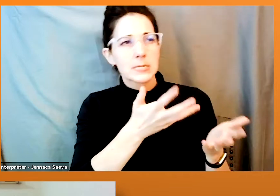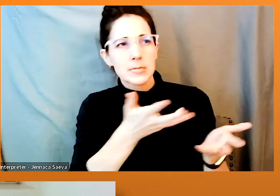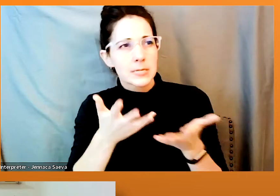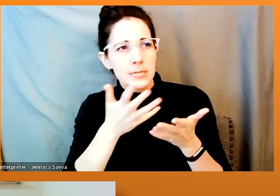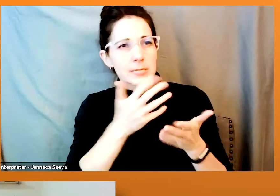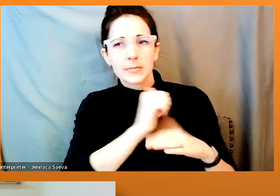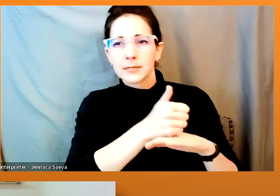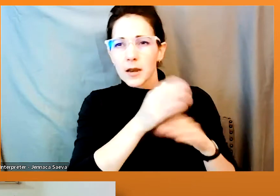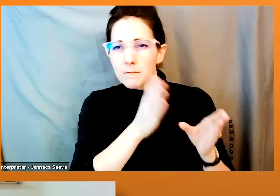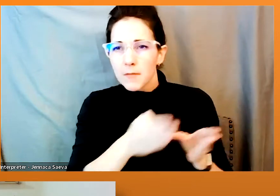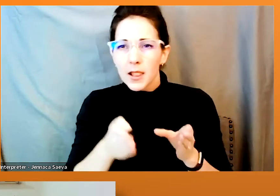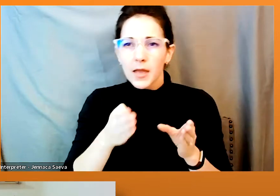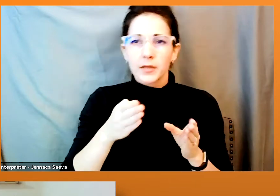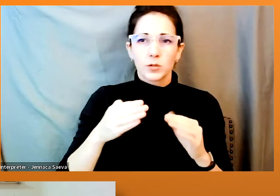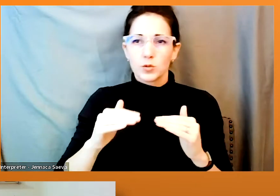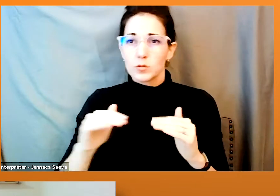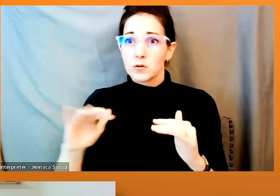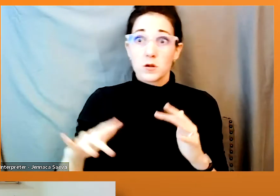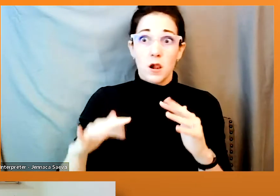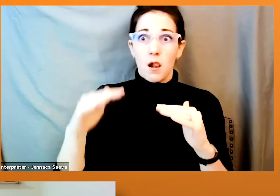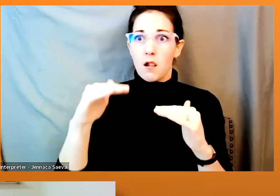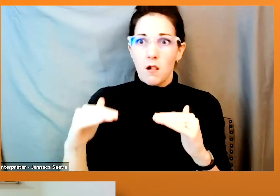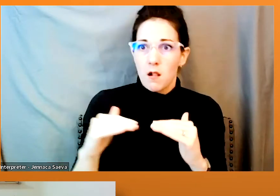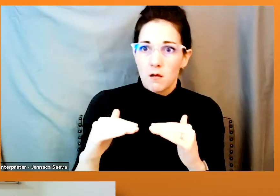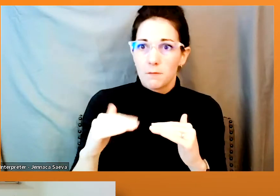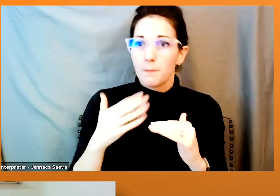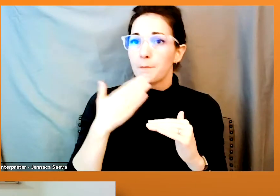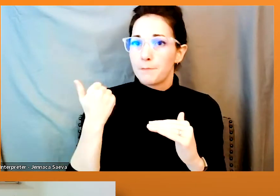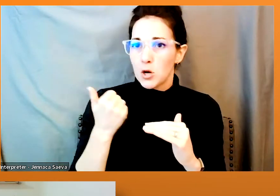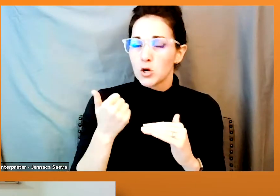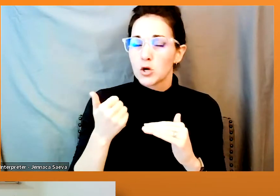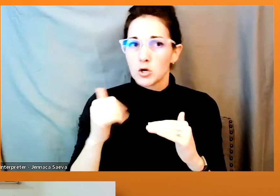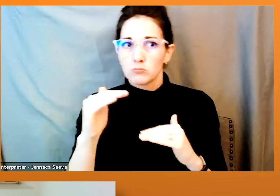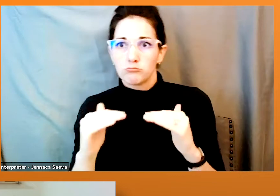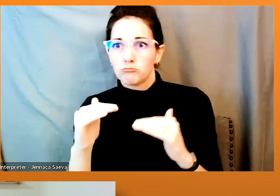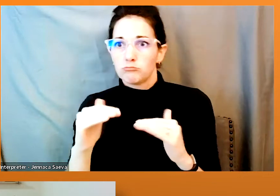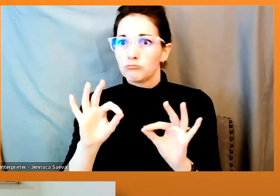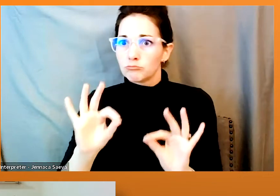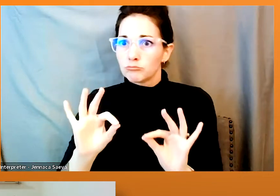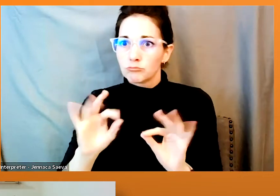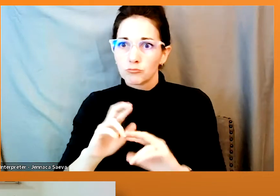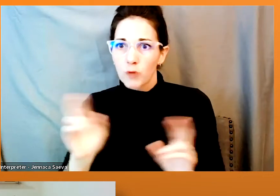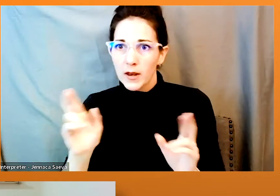to set up a spending plan for projected expenses so that you can get back on track.